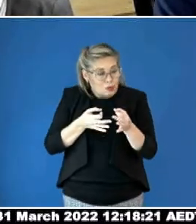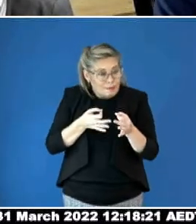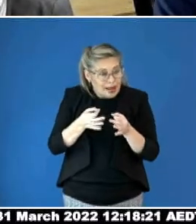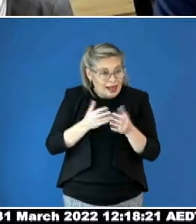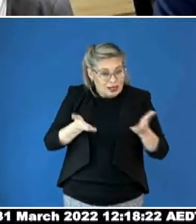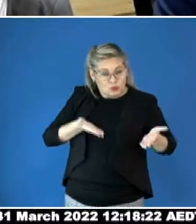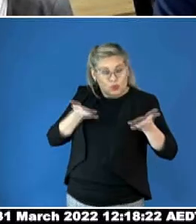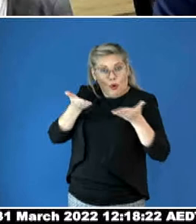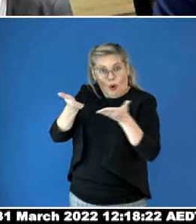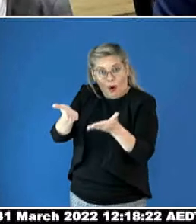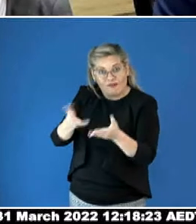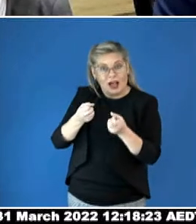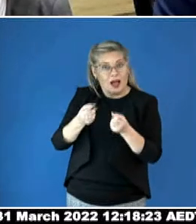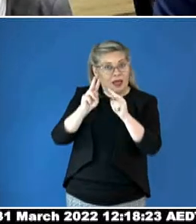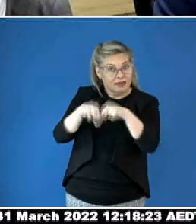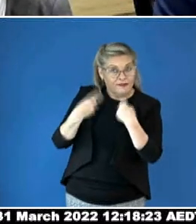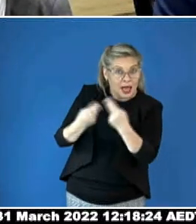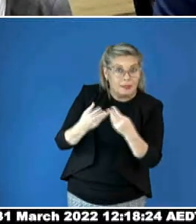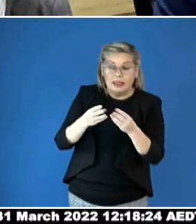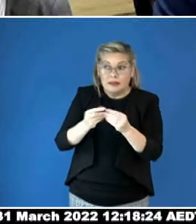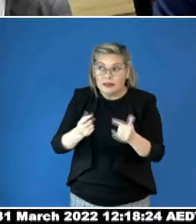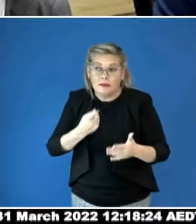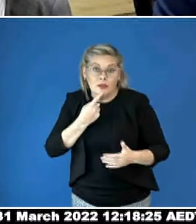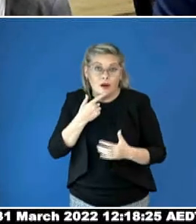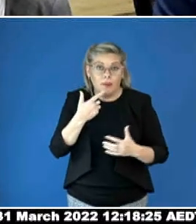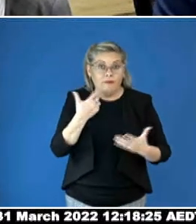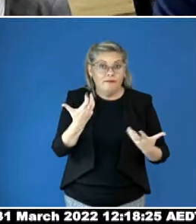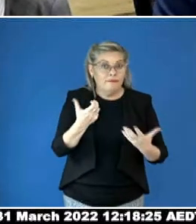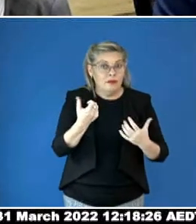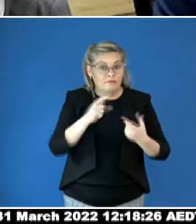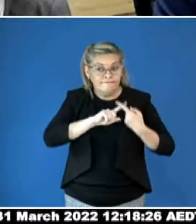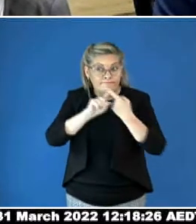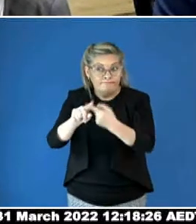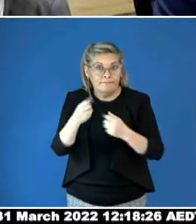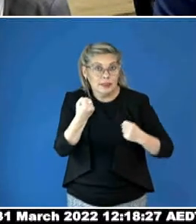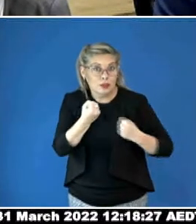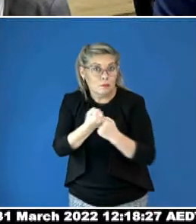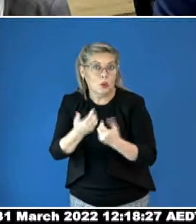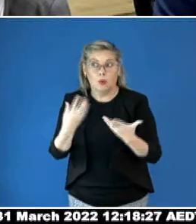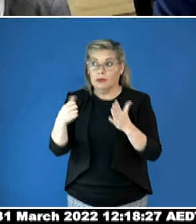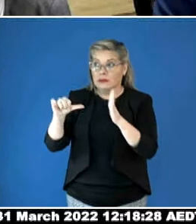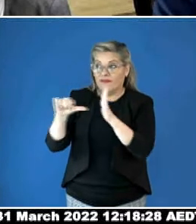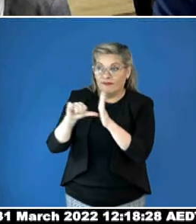Is this something that Anglicare would consider? I would think so.